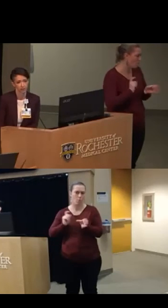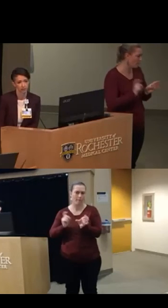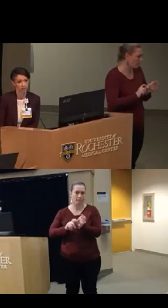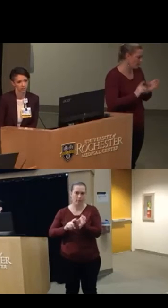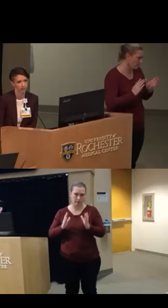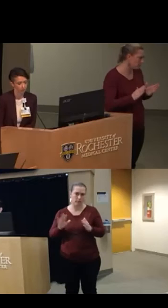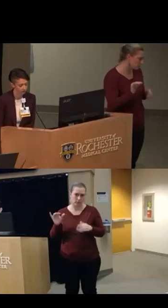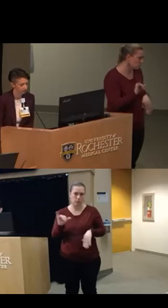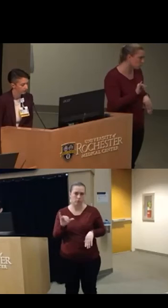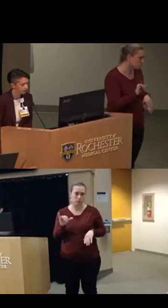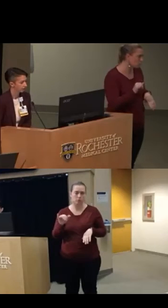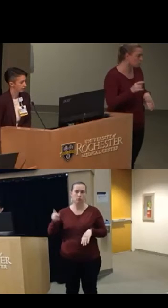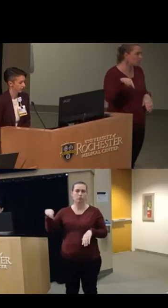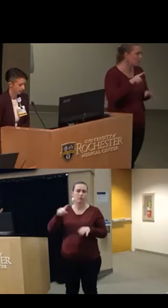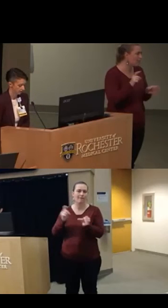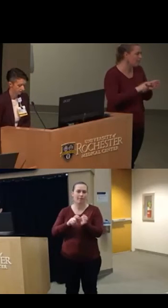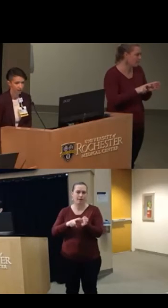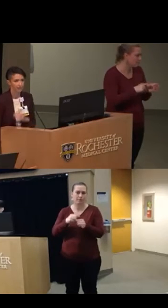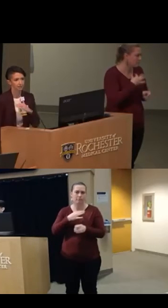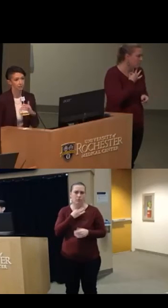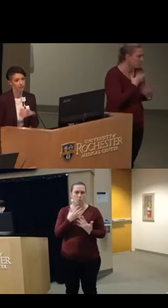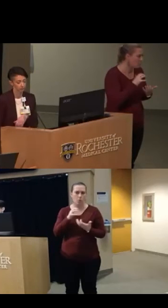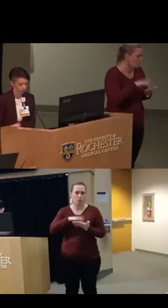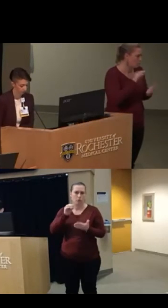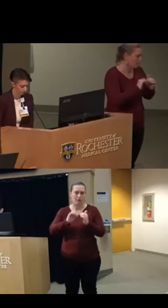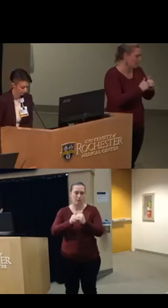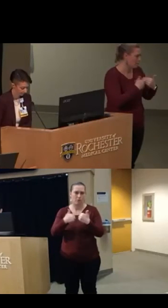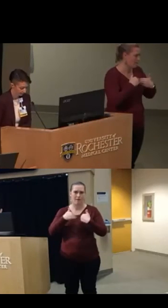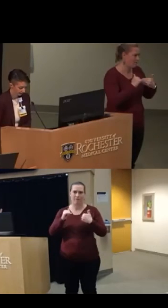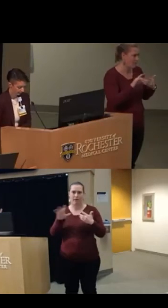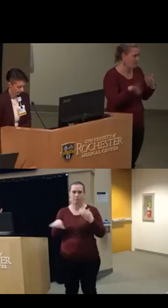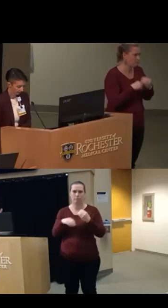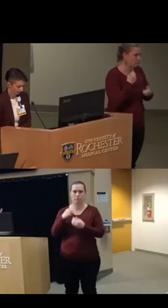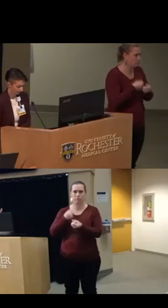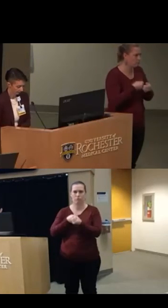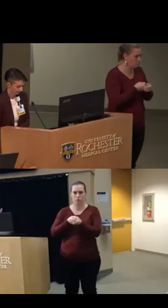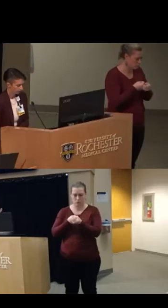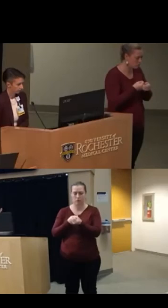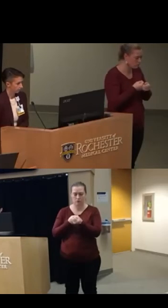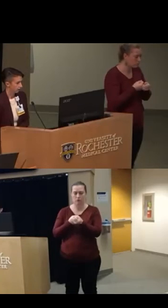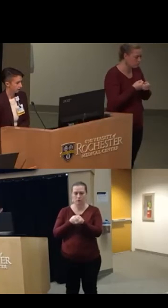because they're very interested in learning how how to have this layer of support um our